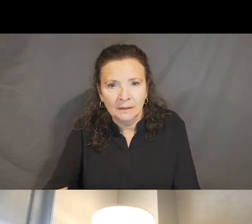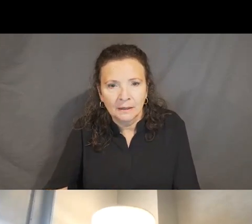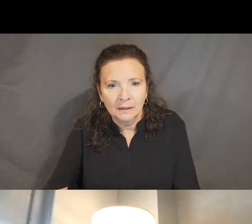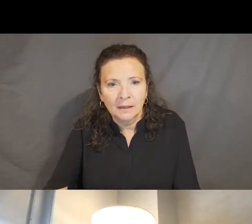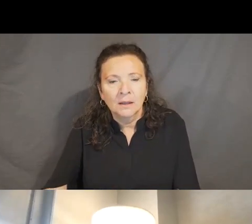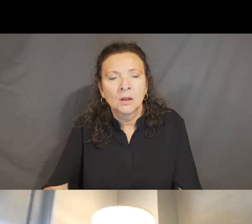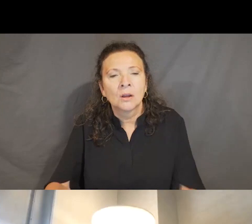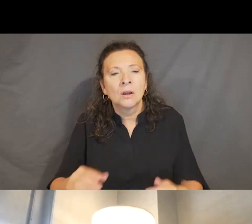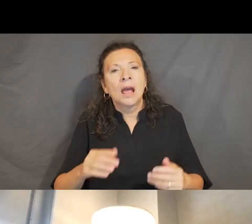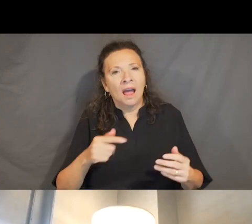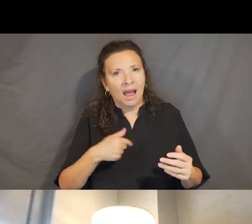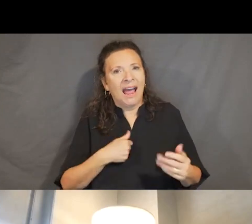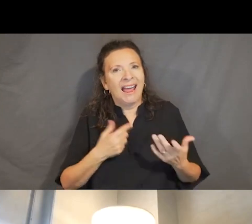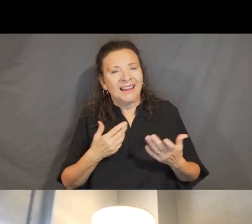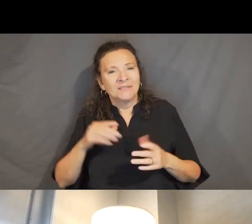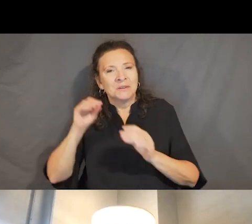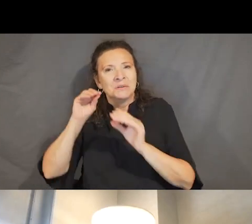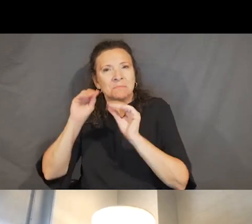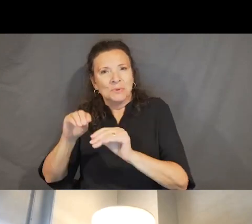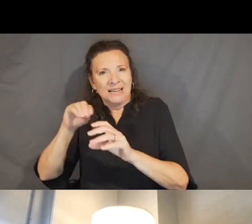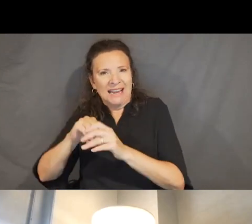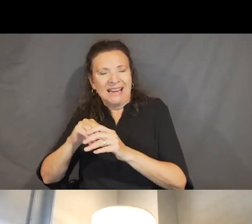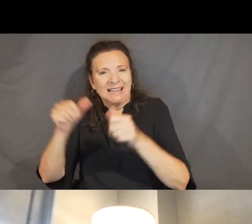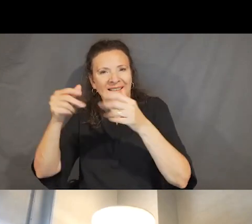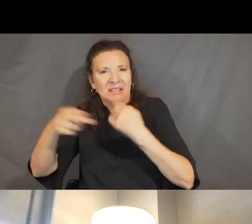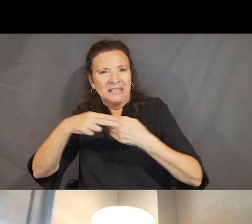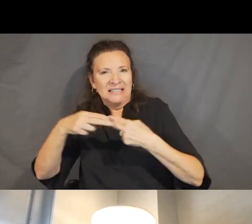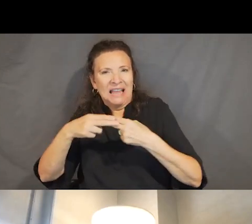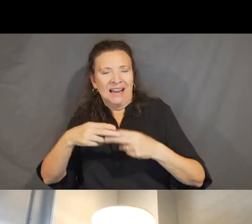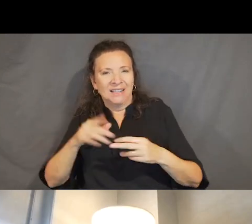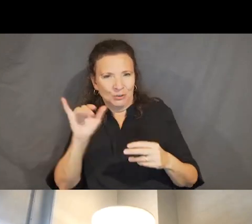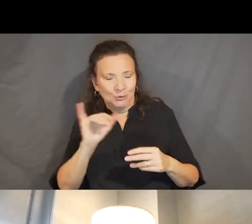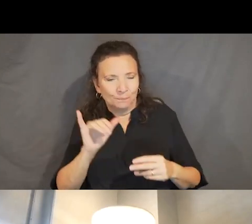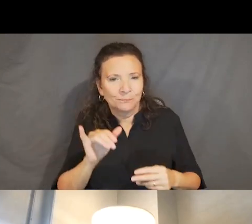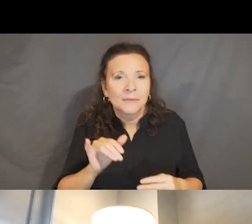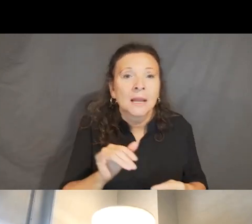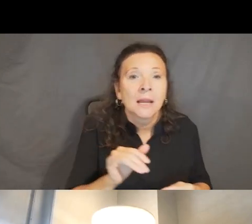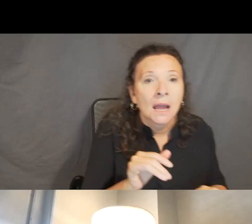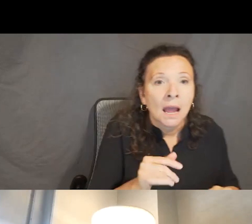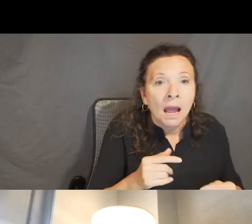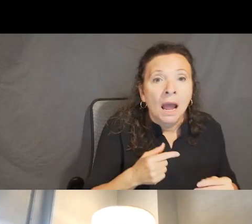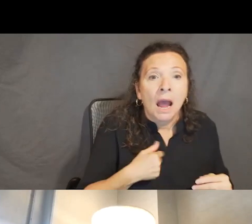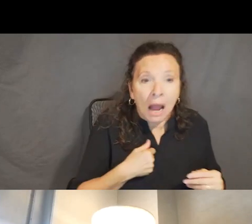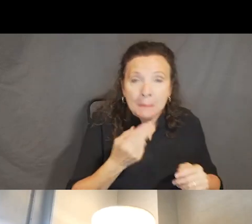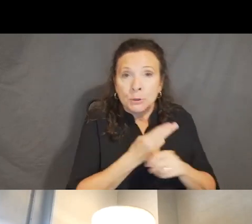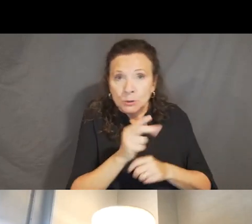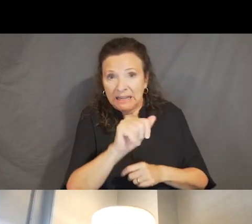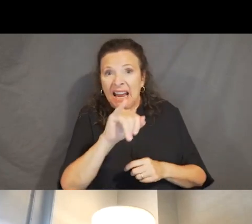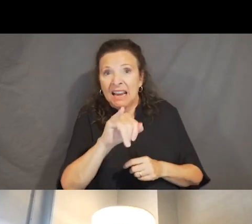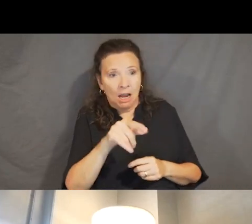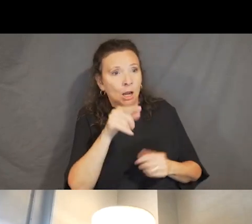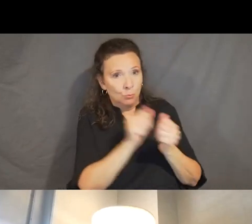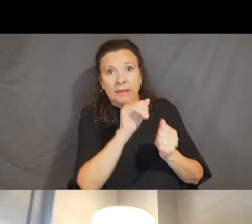these are some places I am using AI on a regular, and I don't want you to take it away from me ever.